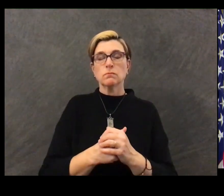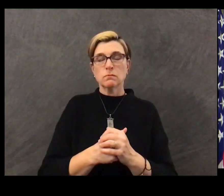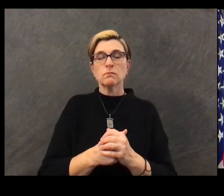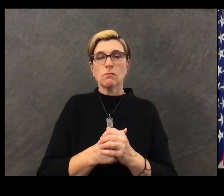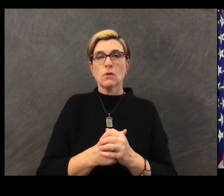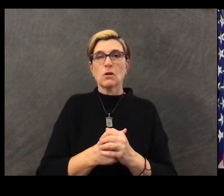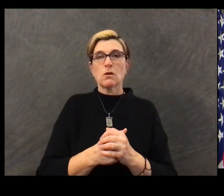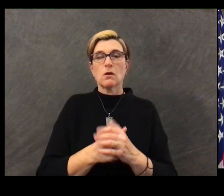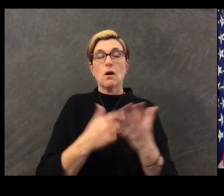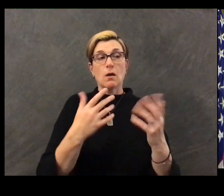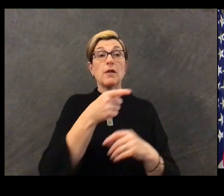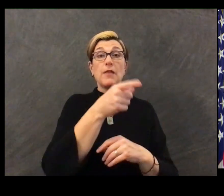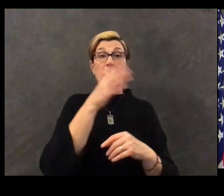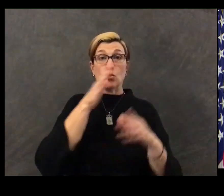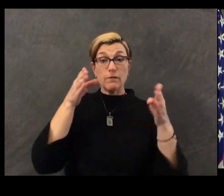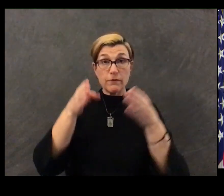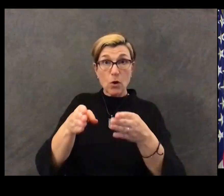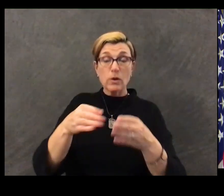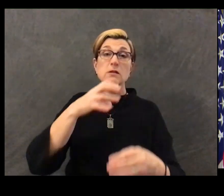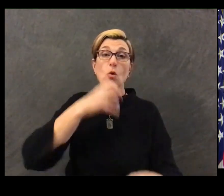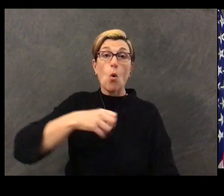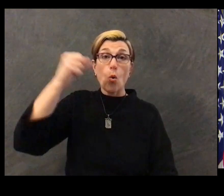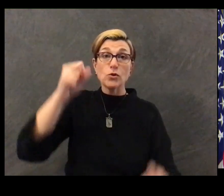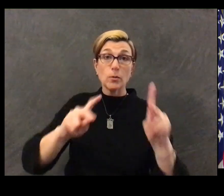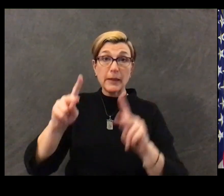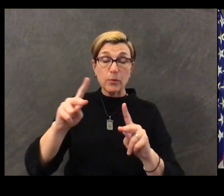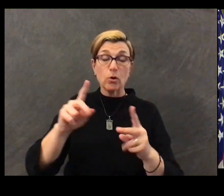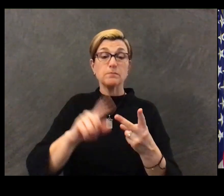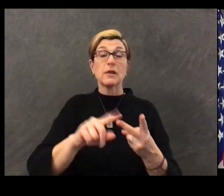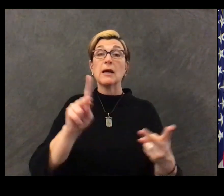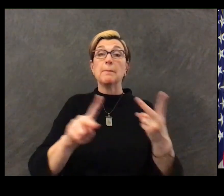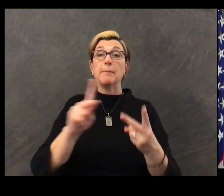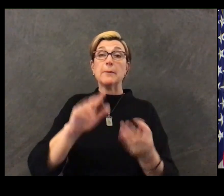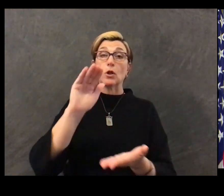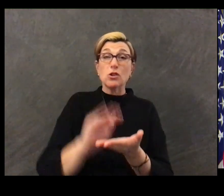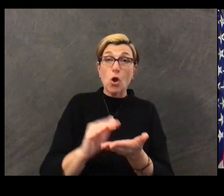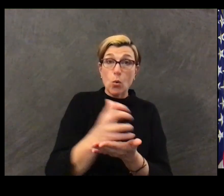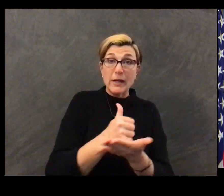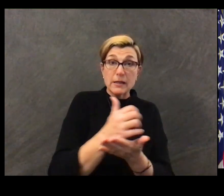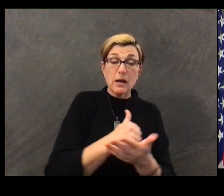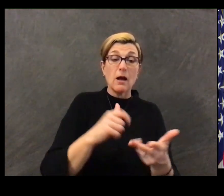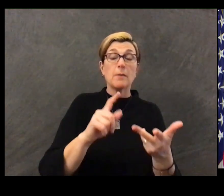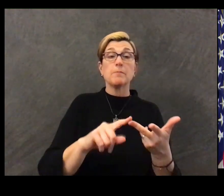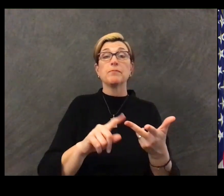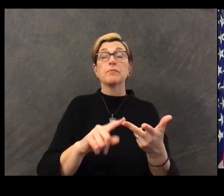individuals low-income Americans minorities and Native Americans as part